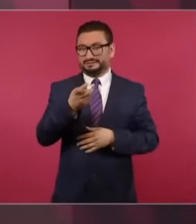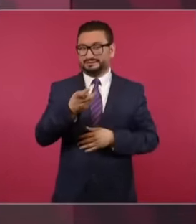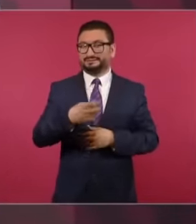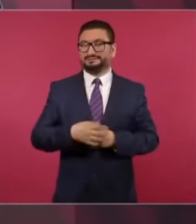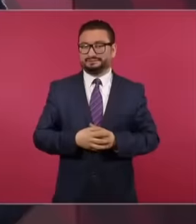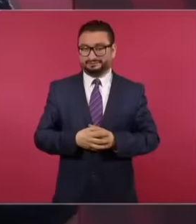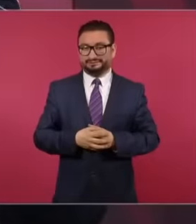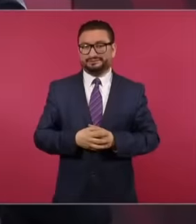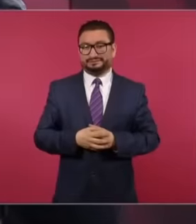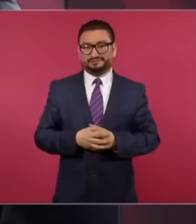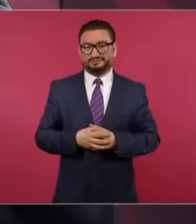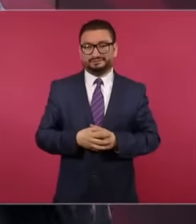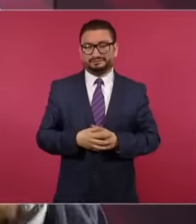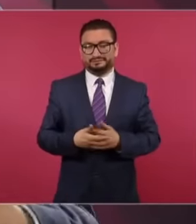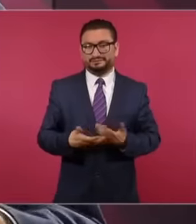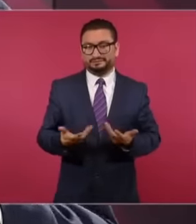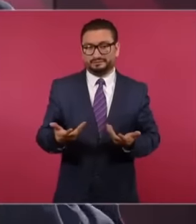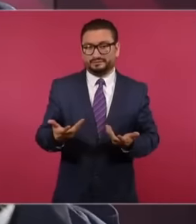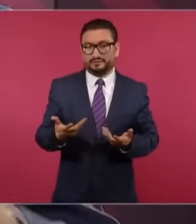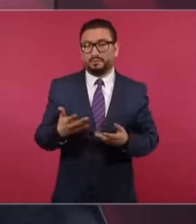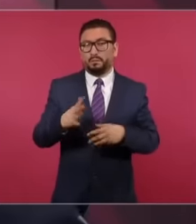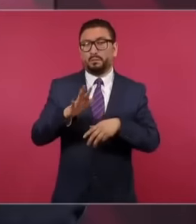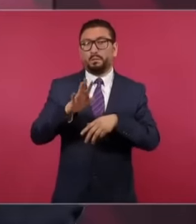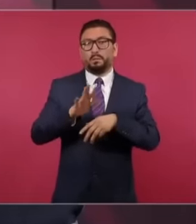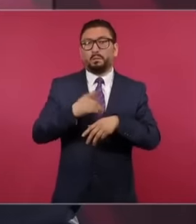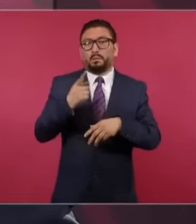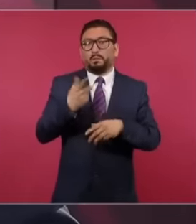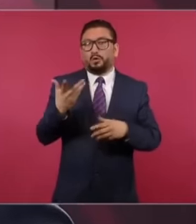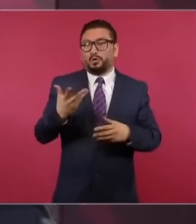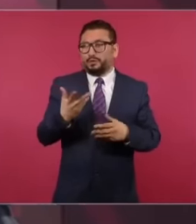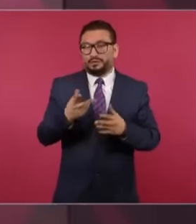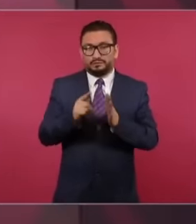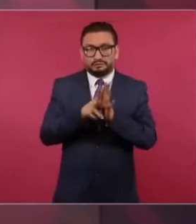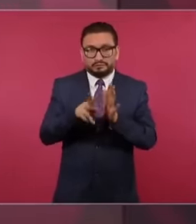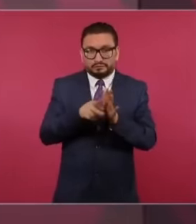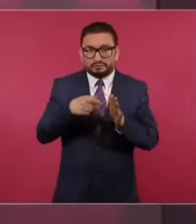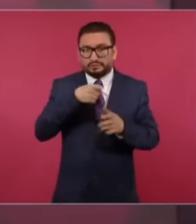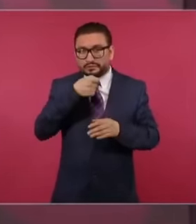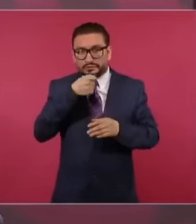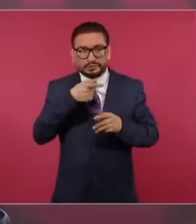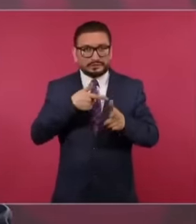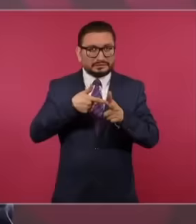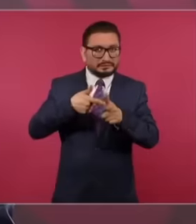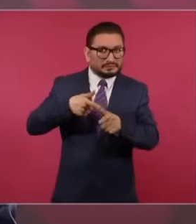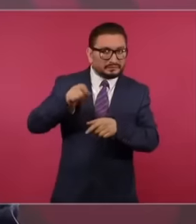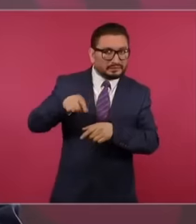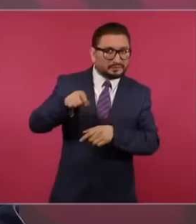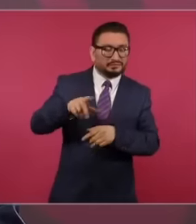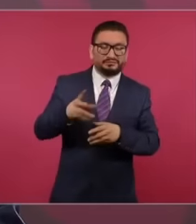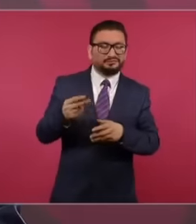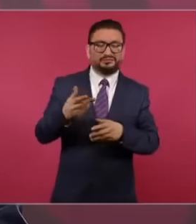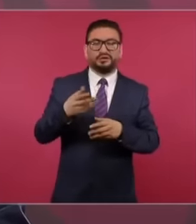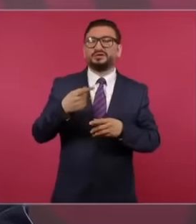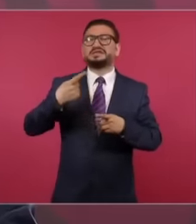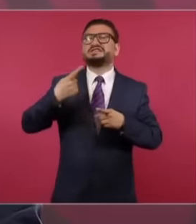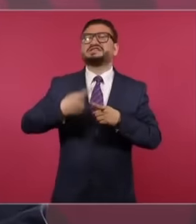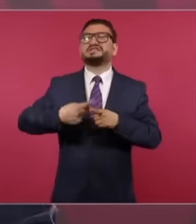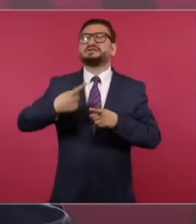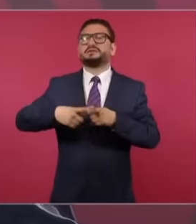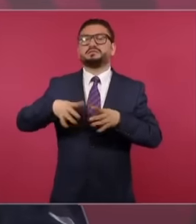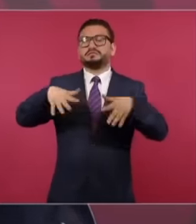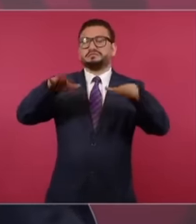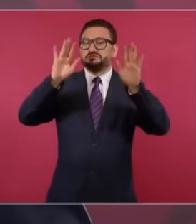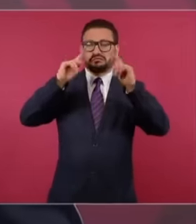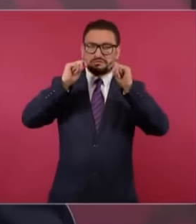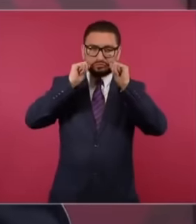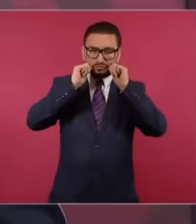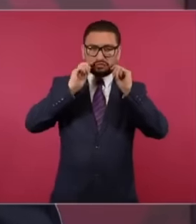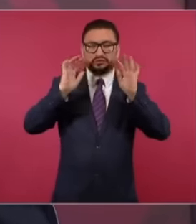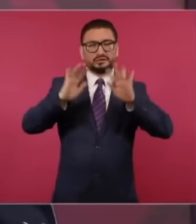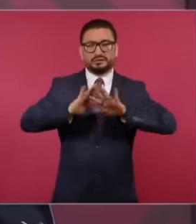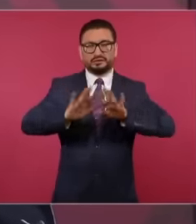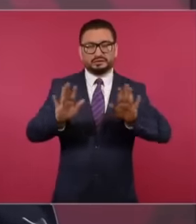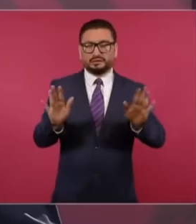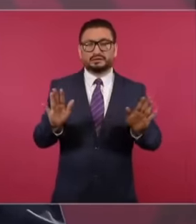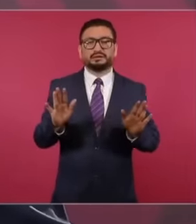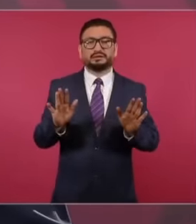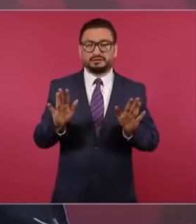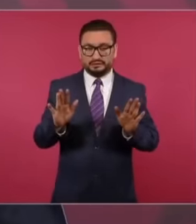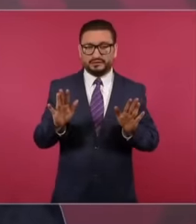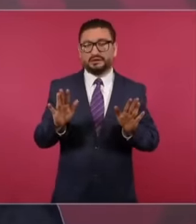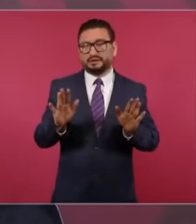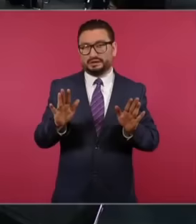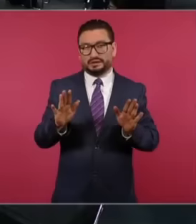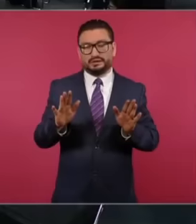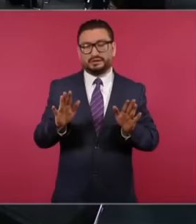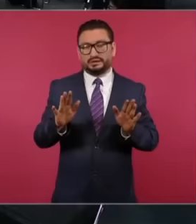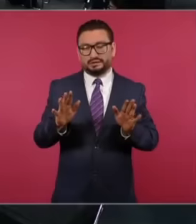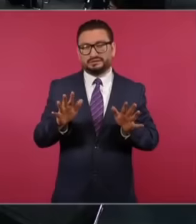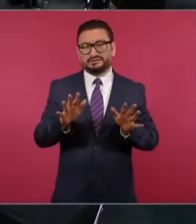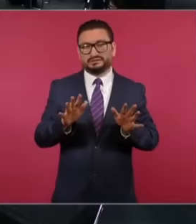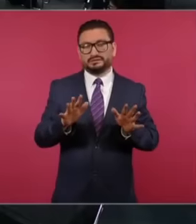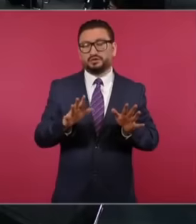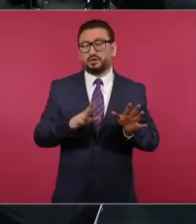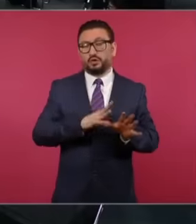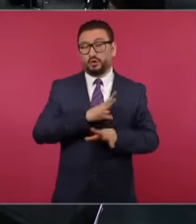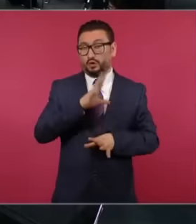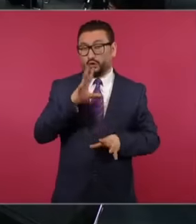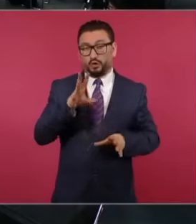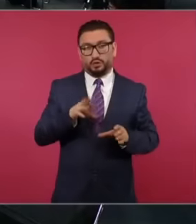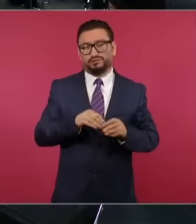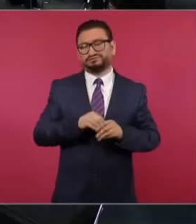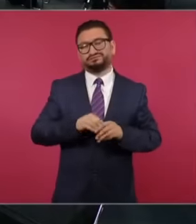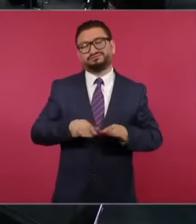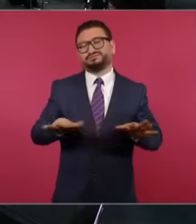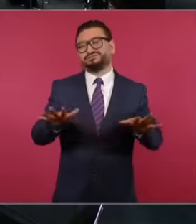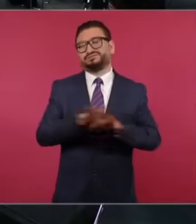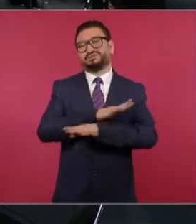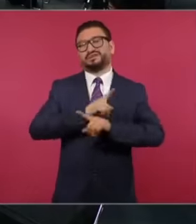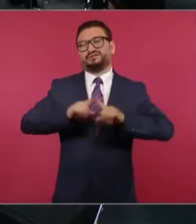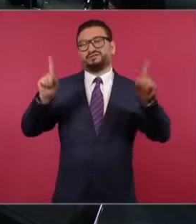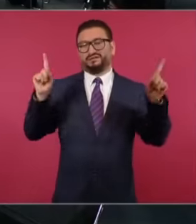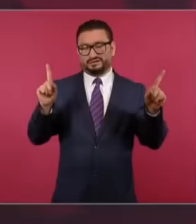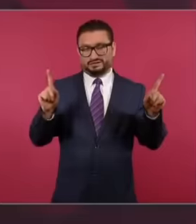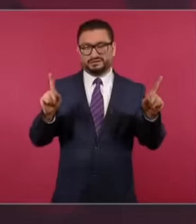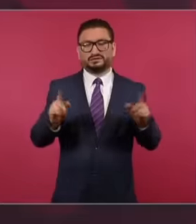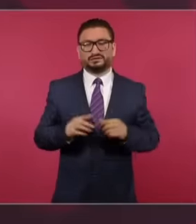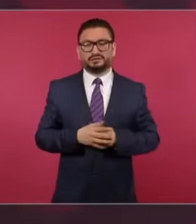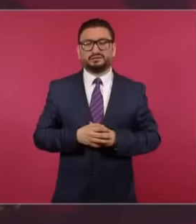because they are not going to be able to continue like this, whoever it is, eh, this is completely different because